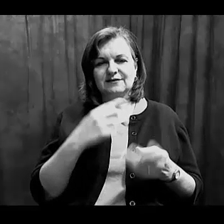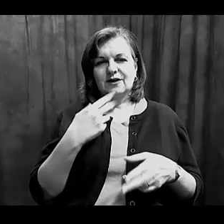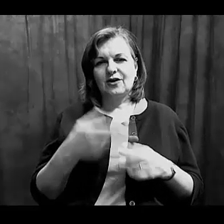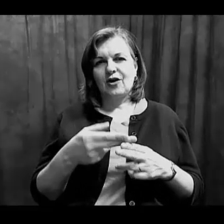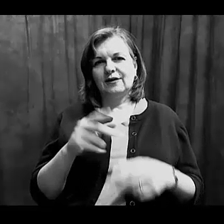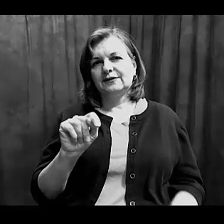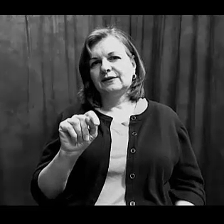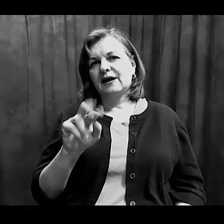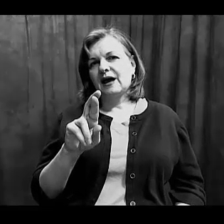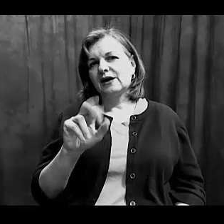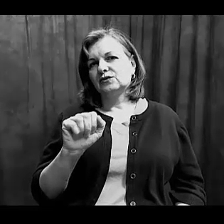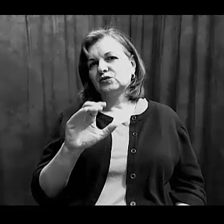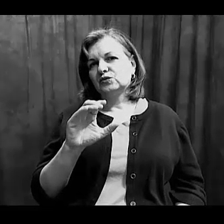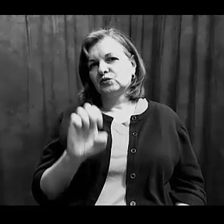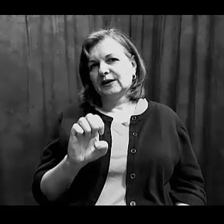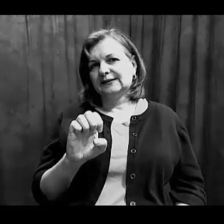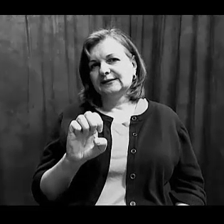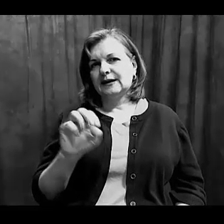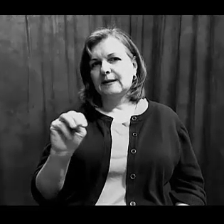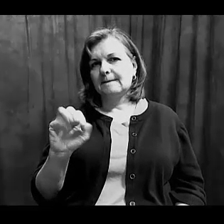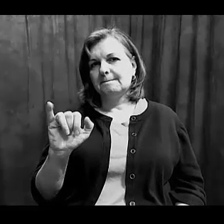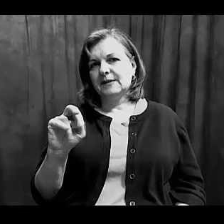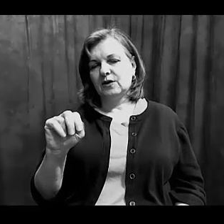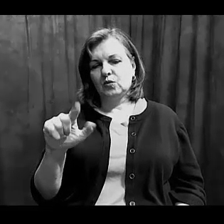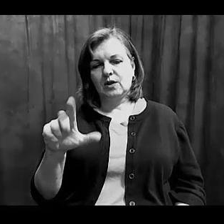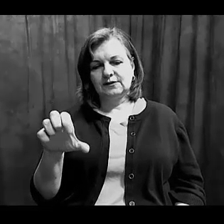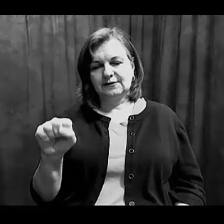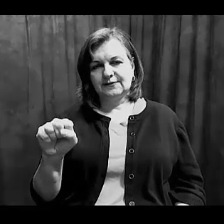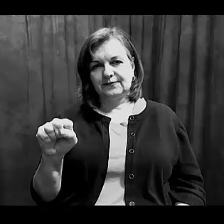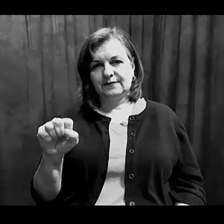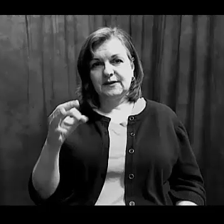but these are we call trace elements or trace minerals